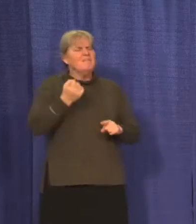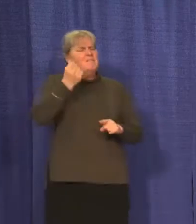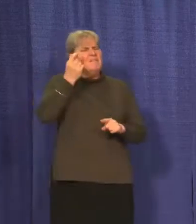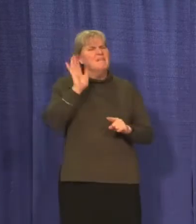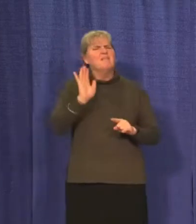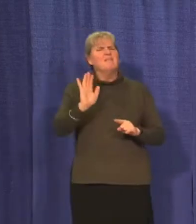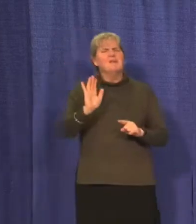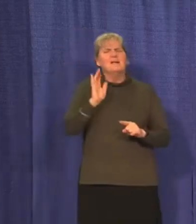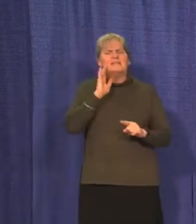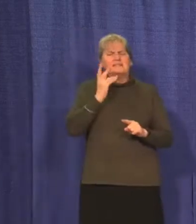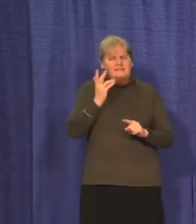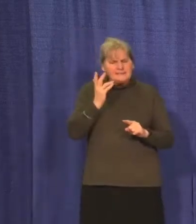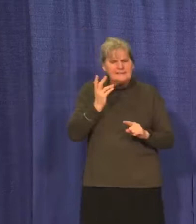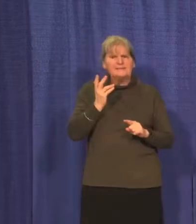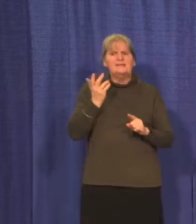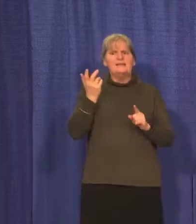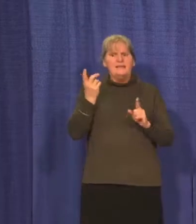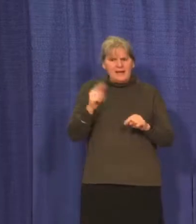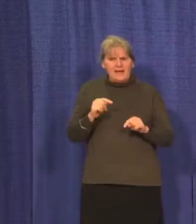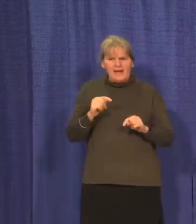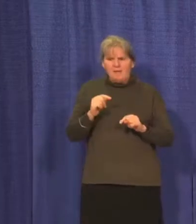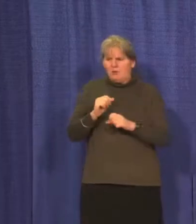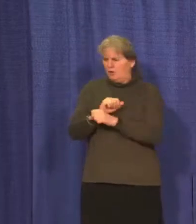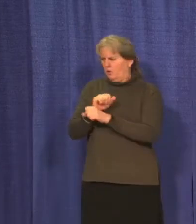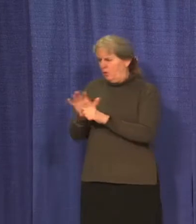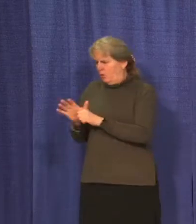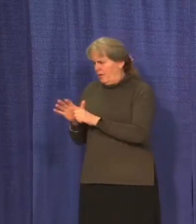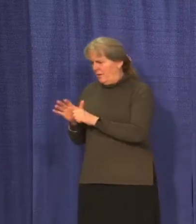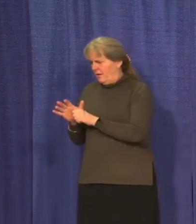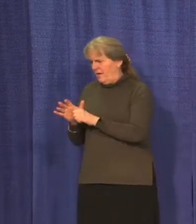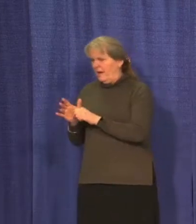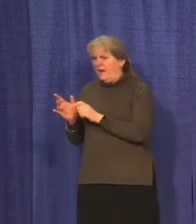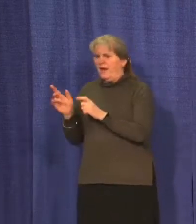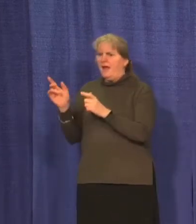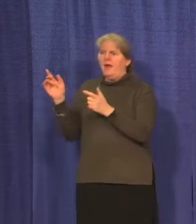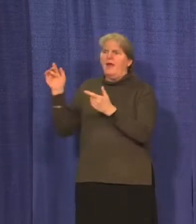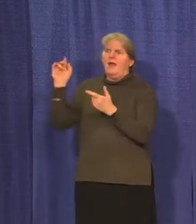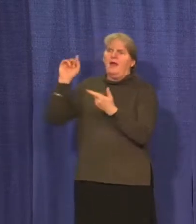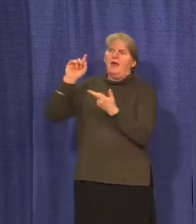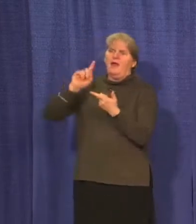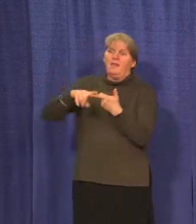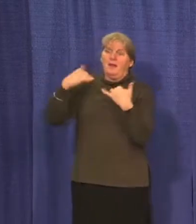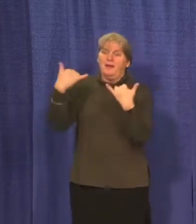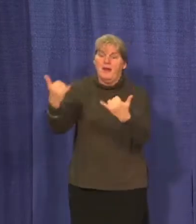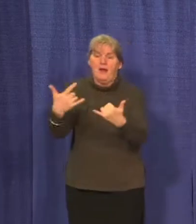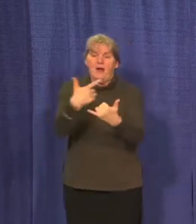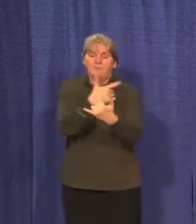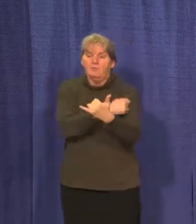I understand and I know the pace, from onset of the pandemic to arrival of the vaccines, has